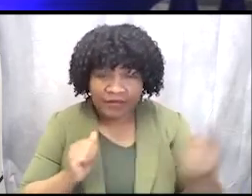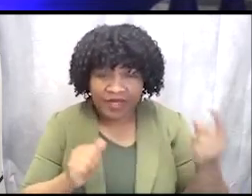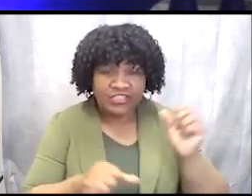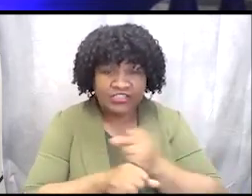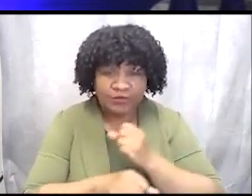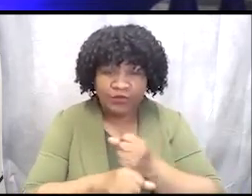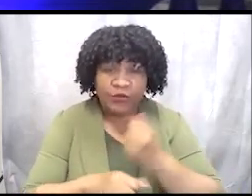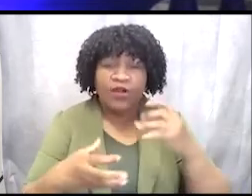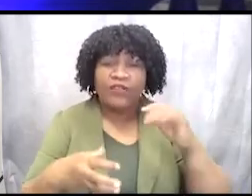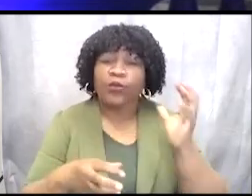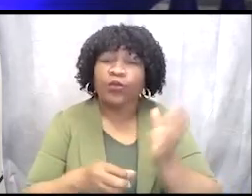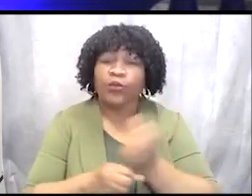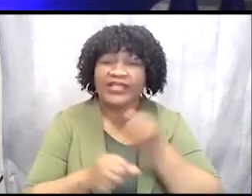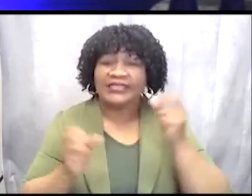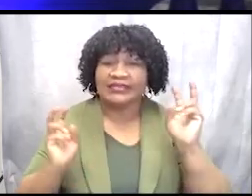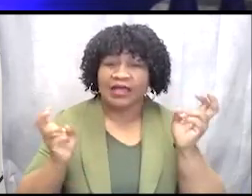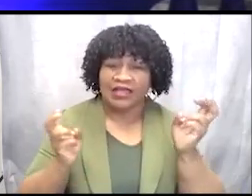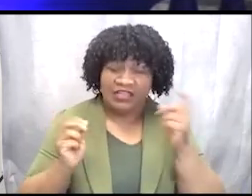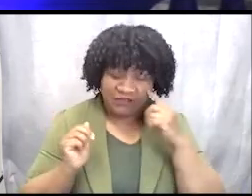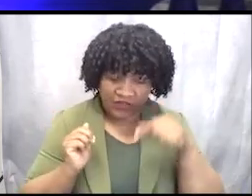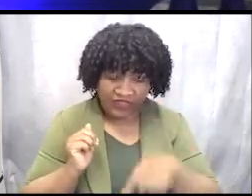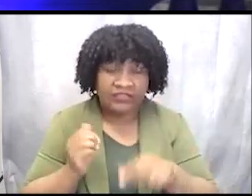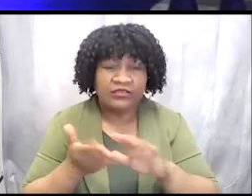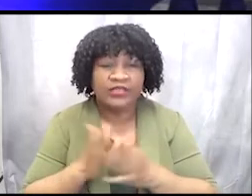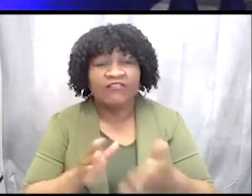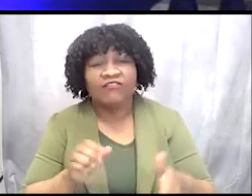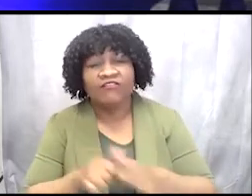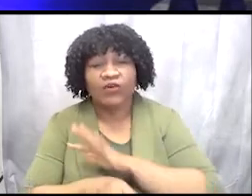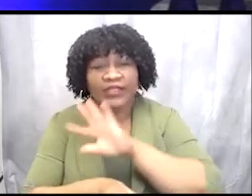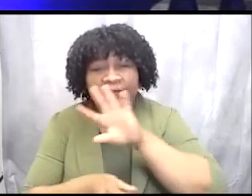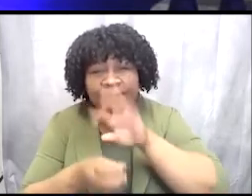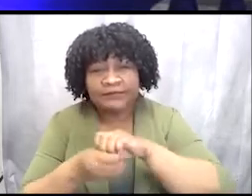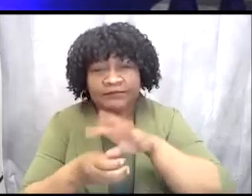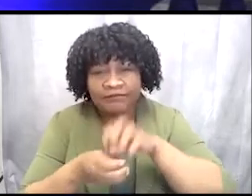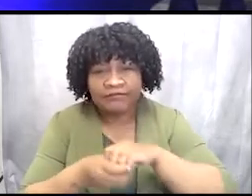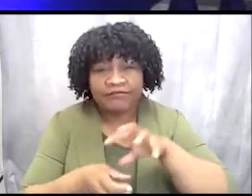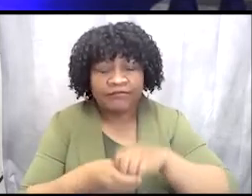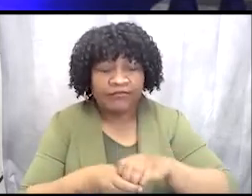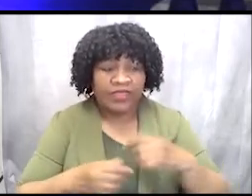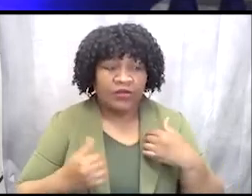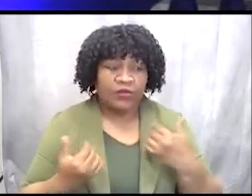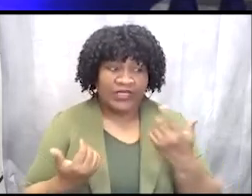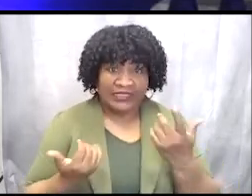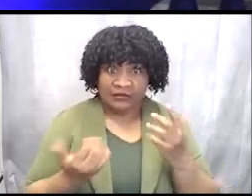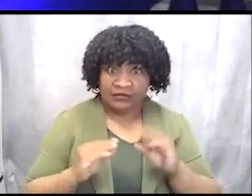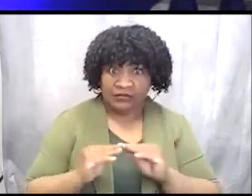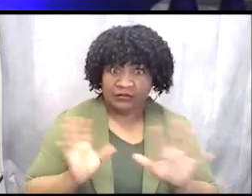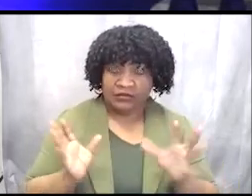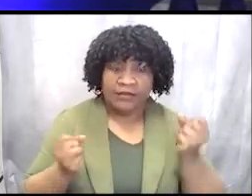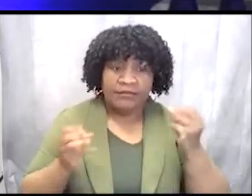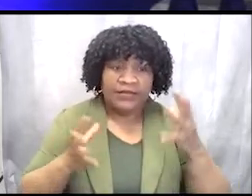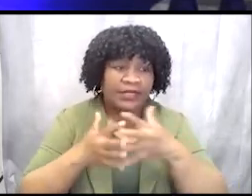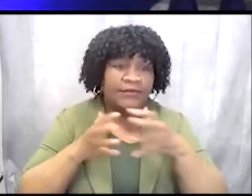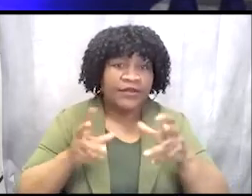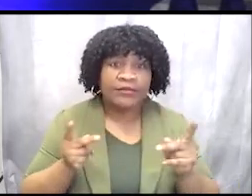toward the winning side of this, to be fully engaged citizens. We continue to lament the fact that so many Americans don't vote.